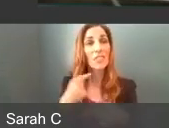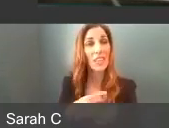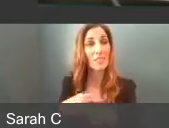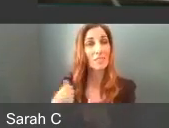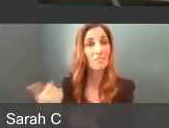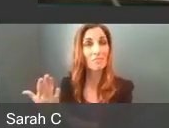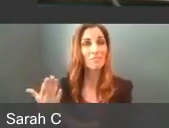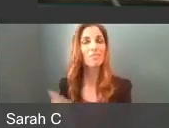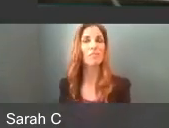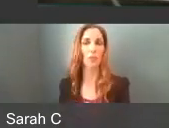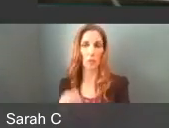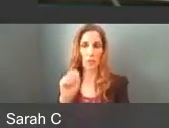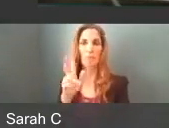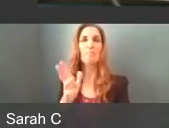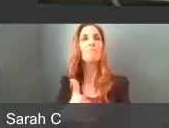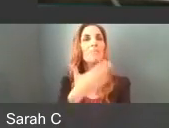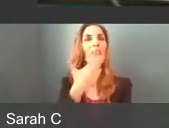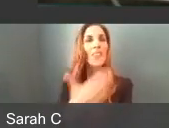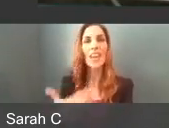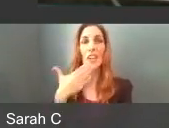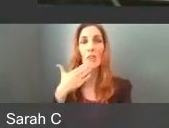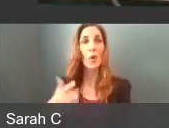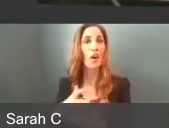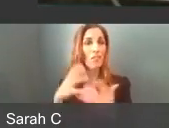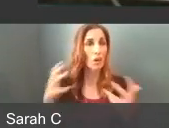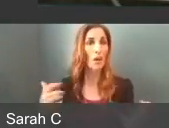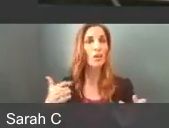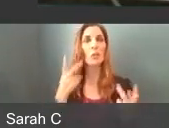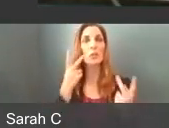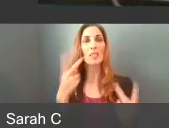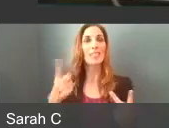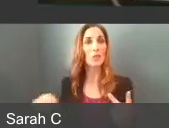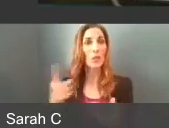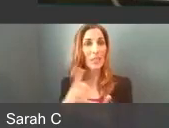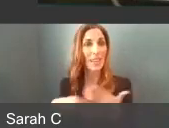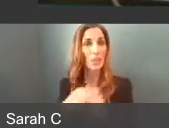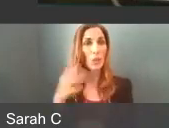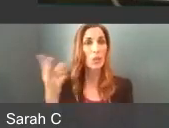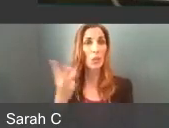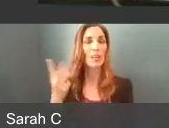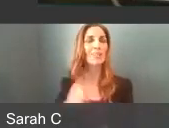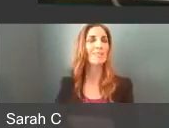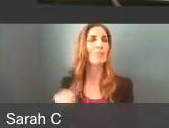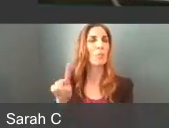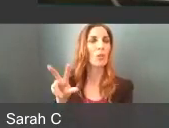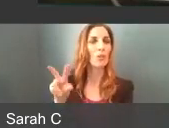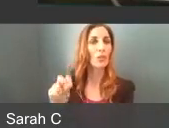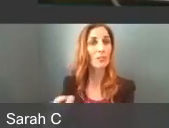[Commissioner Arkoosh] Okay. Thank you all very much and we will see you next Wednesday at 1:30 PM.